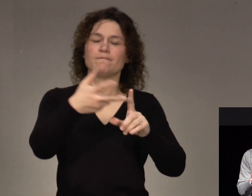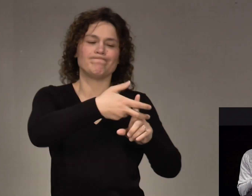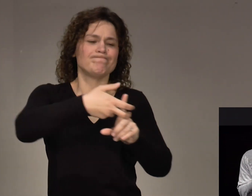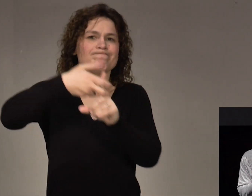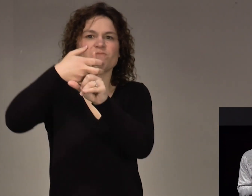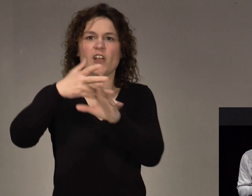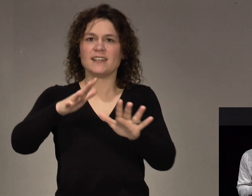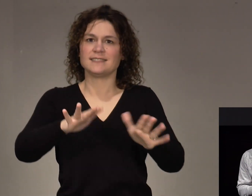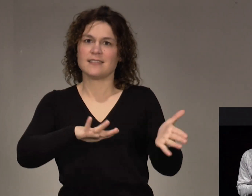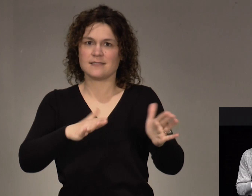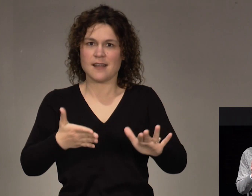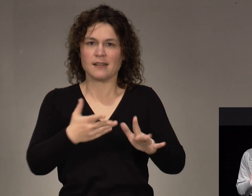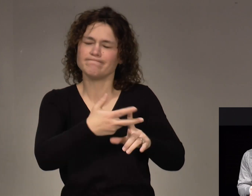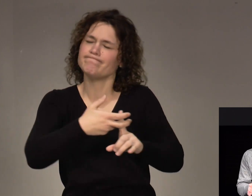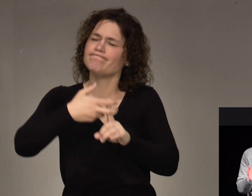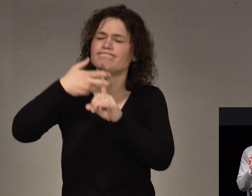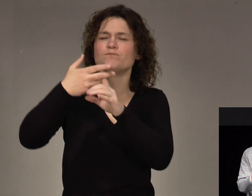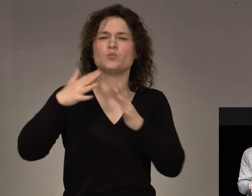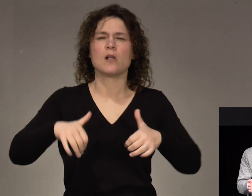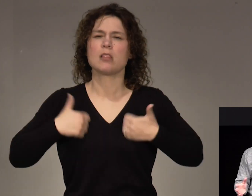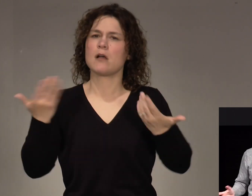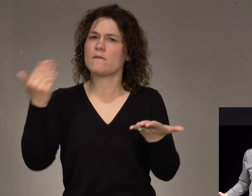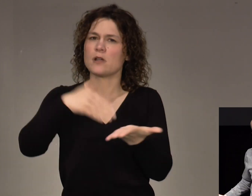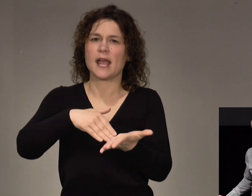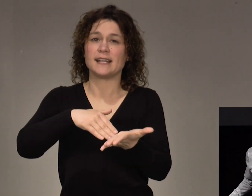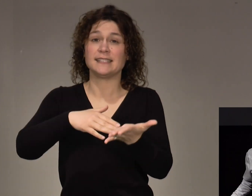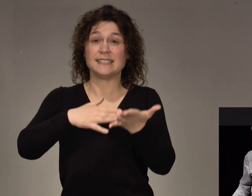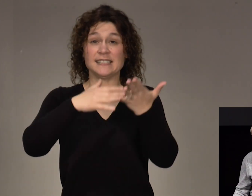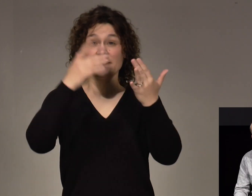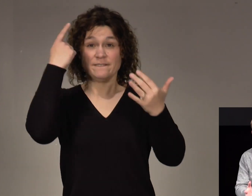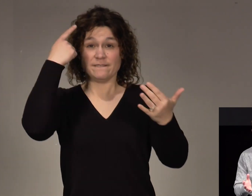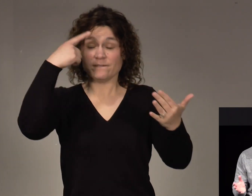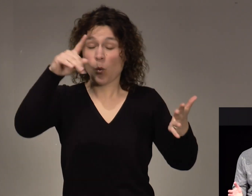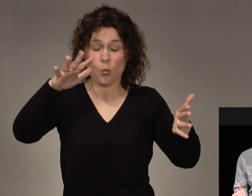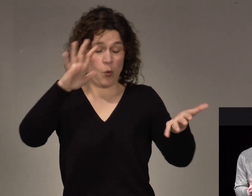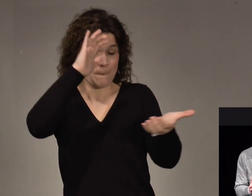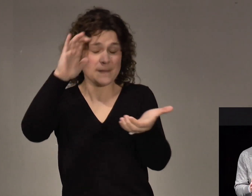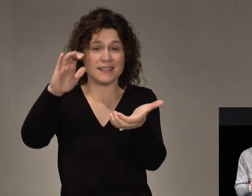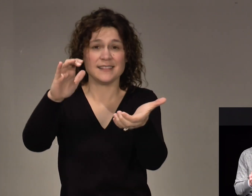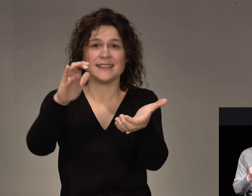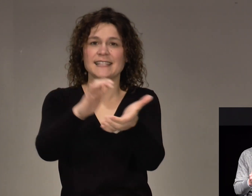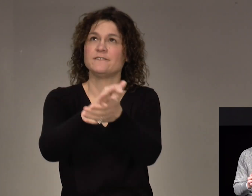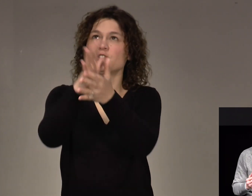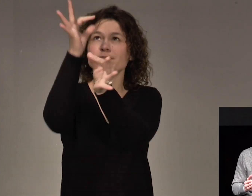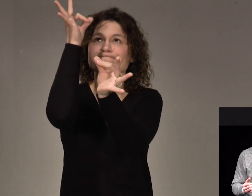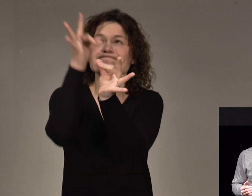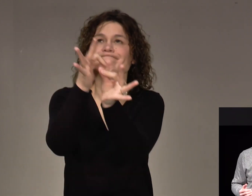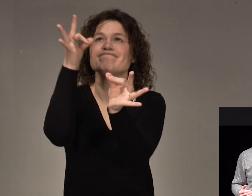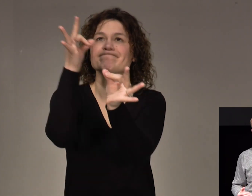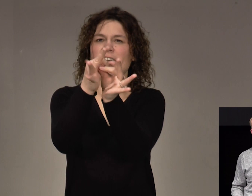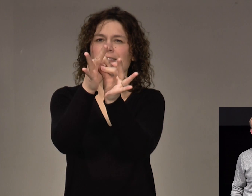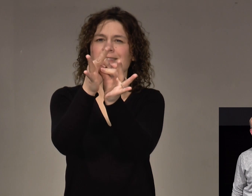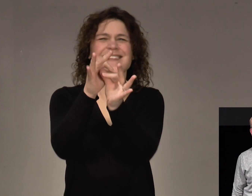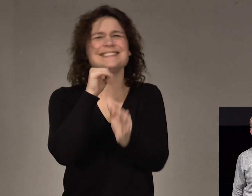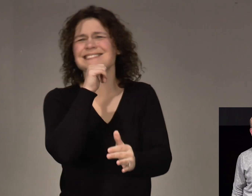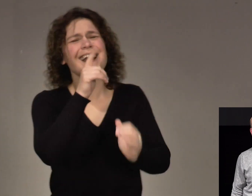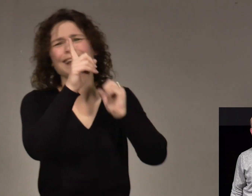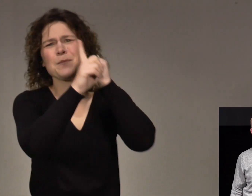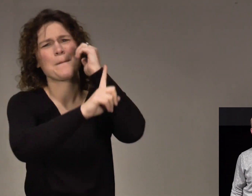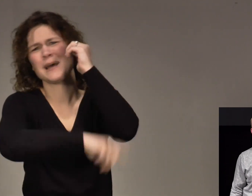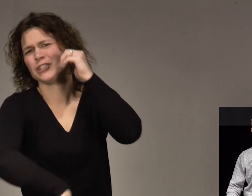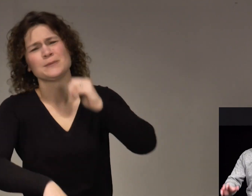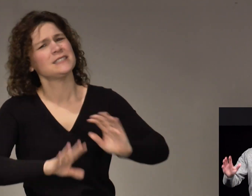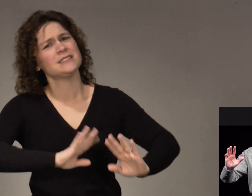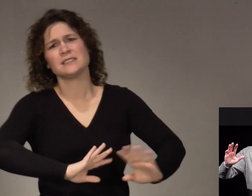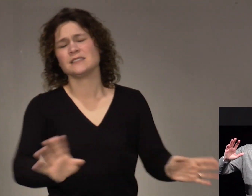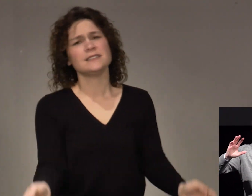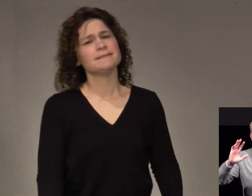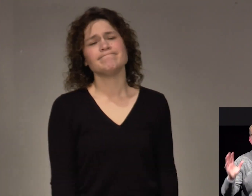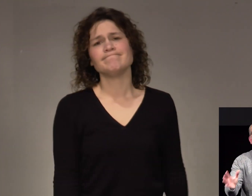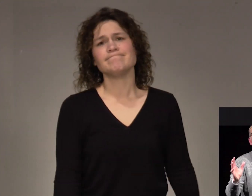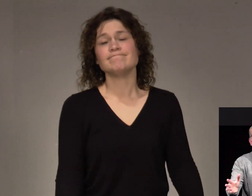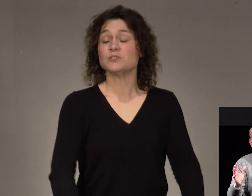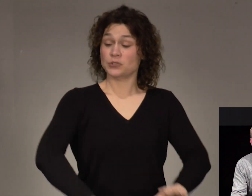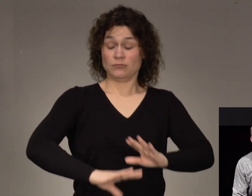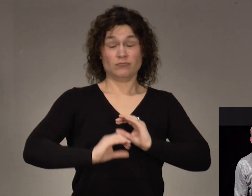designed now for believers as a faith- producer not a punishment." No one has